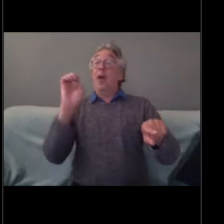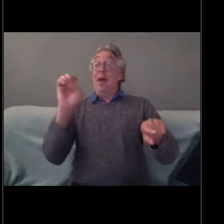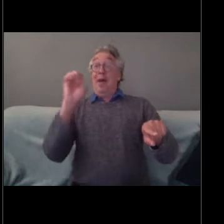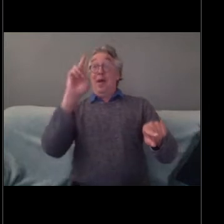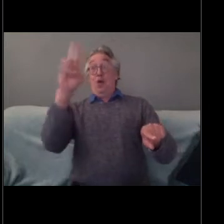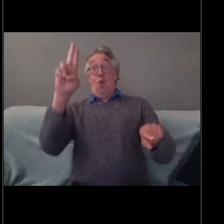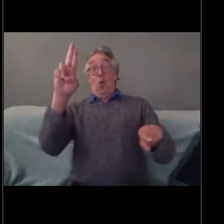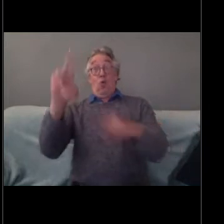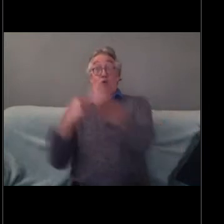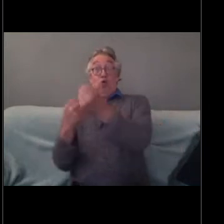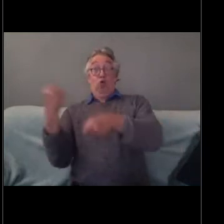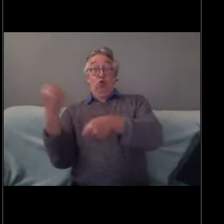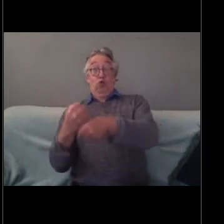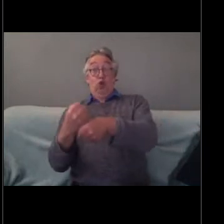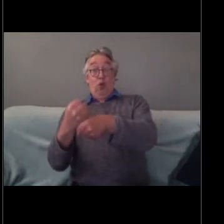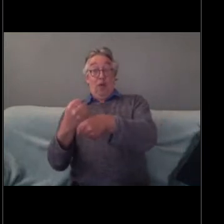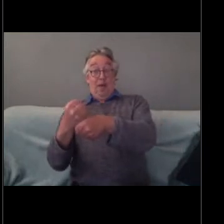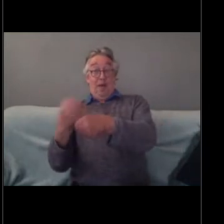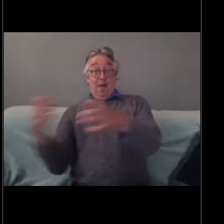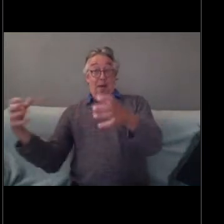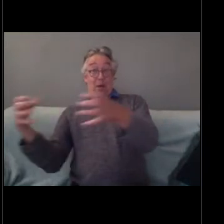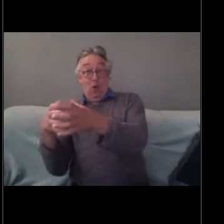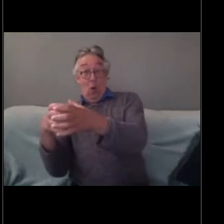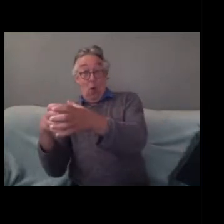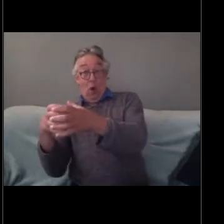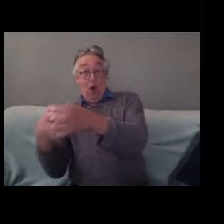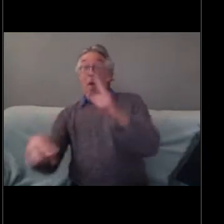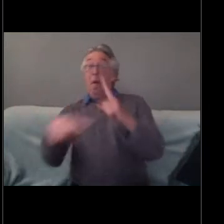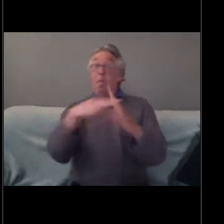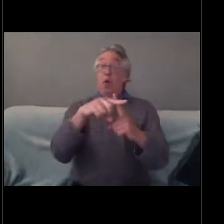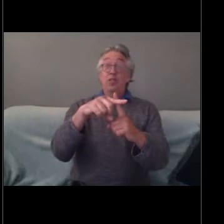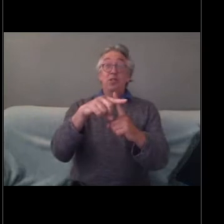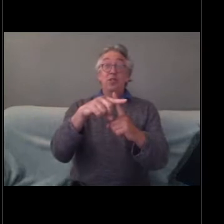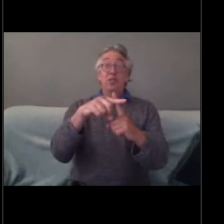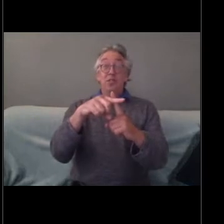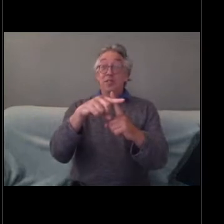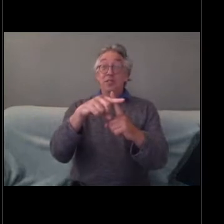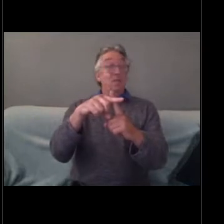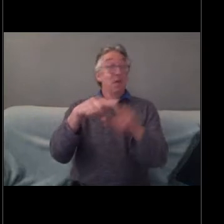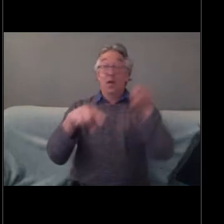for that I have a thing to show you, I brought it hope with me, actually,